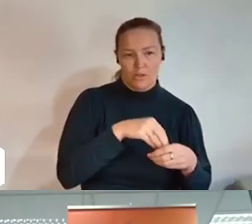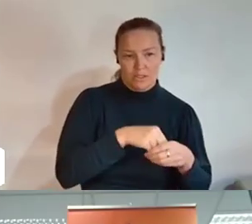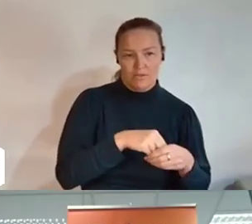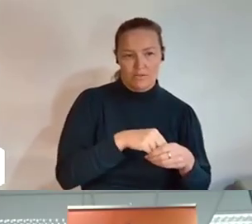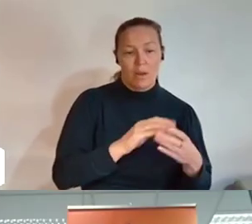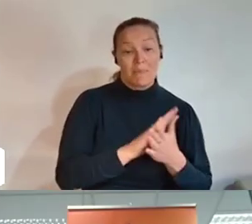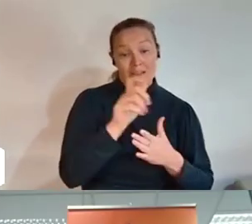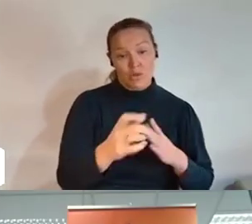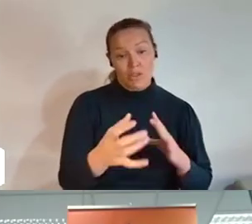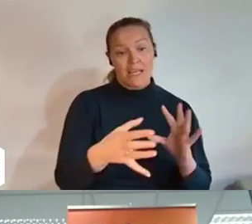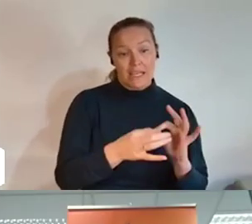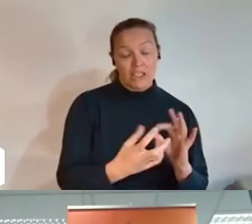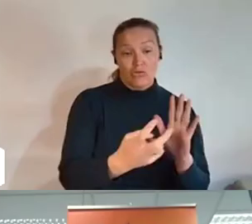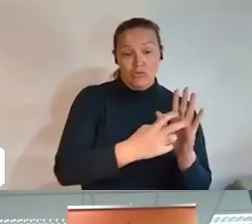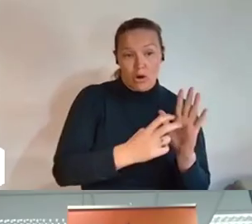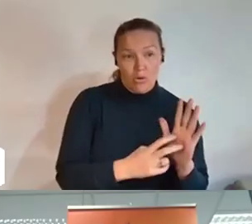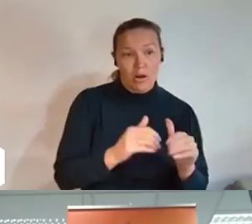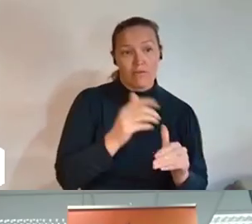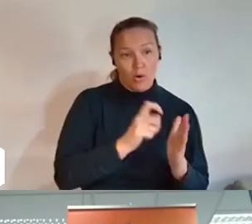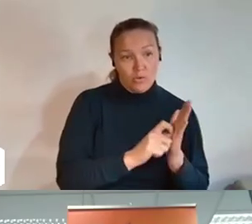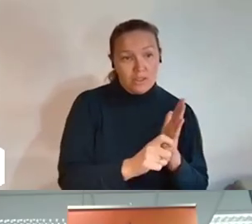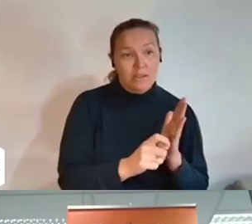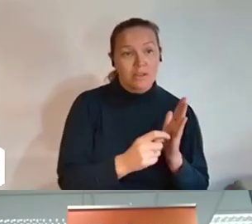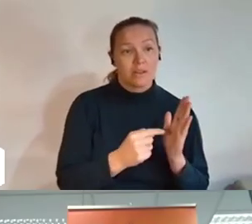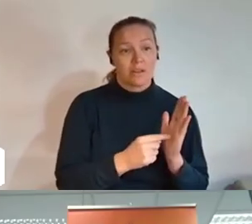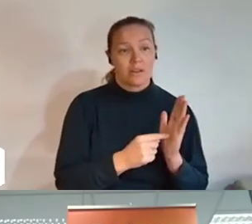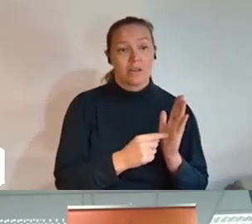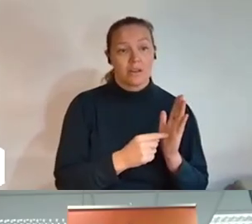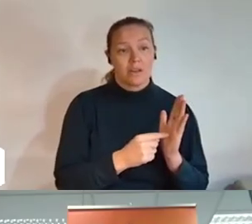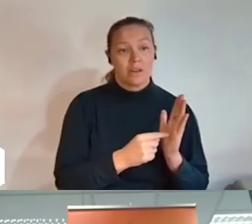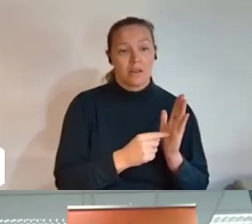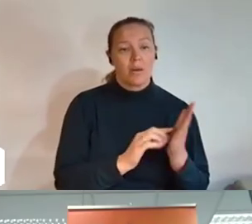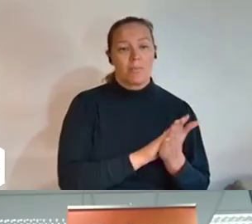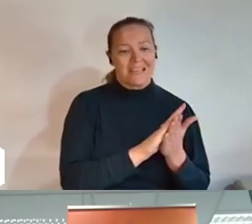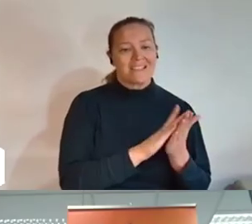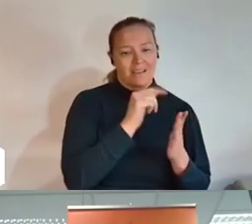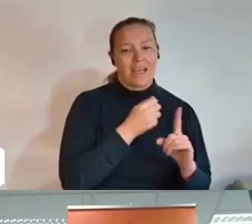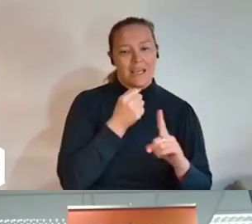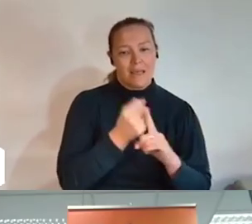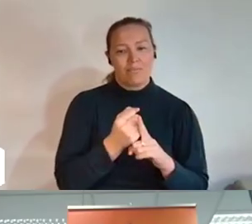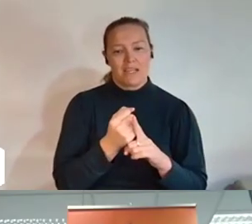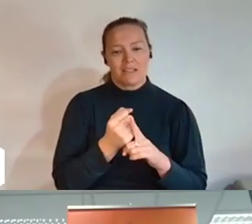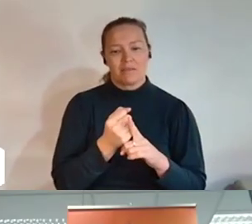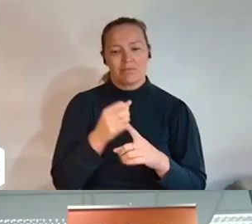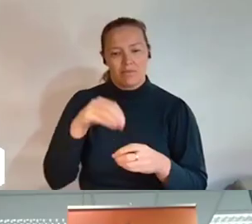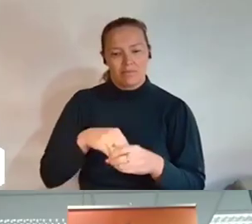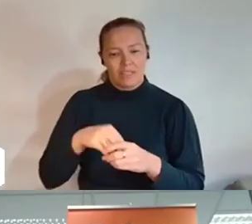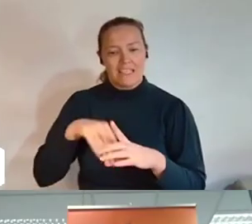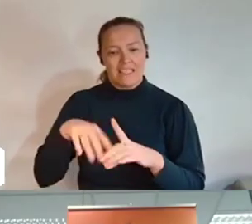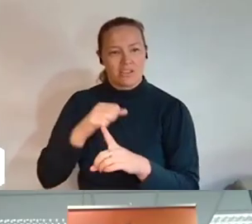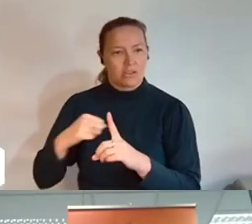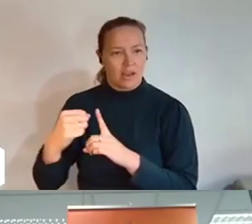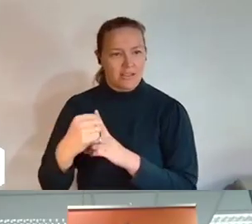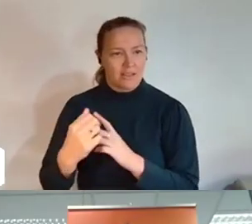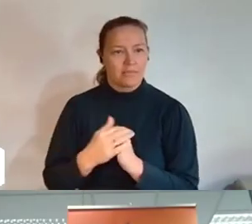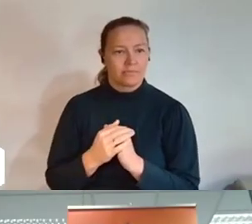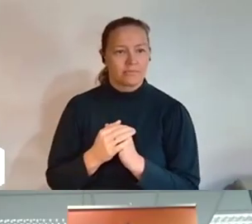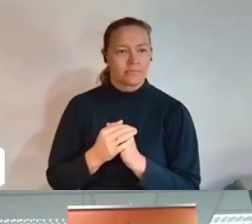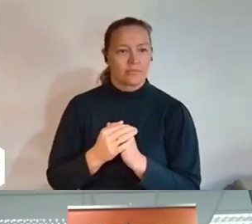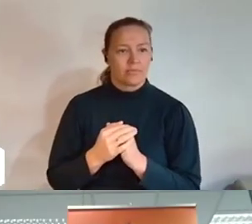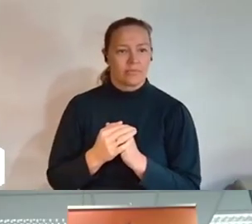in enrolling and voting, this can impact civic participation in those areas as well.